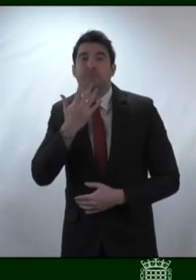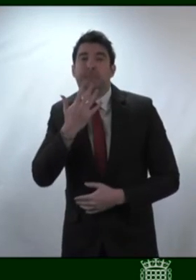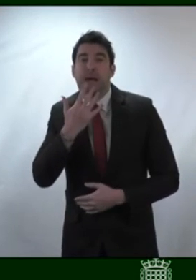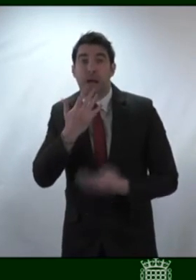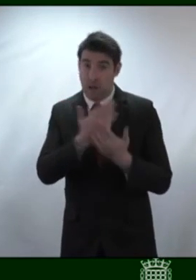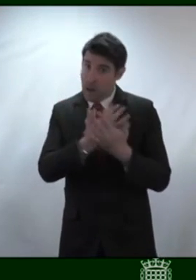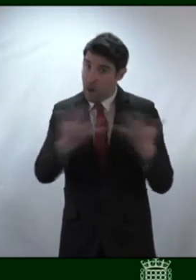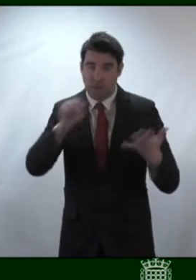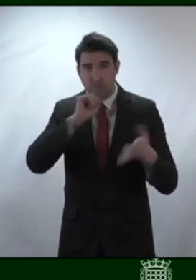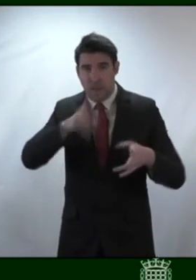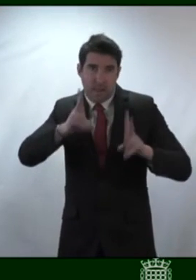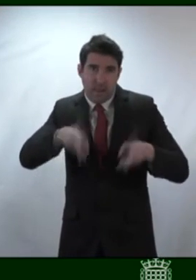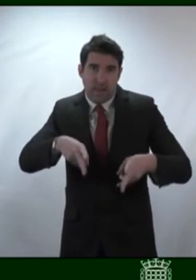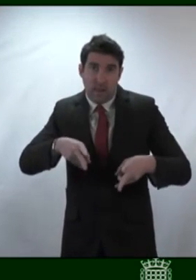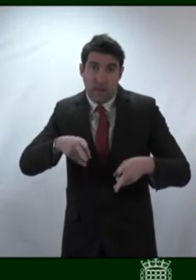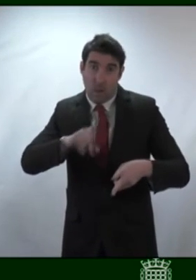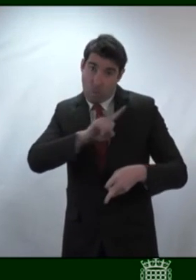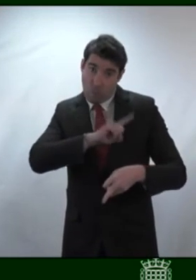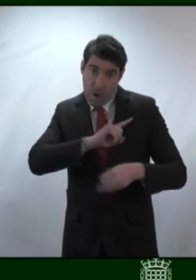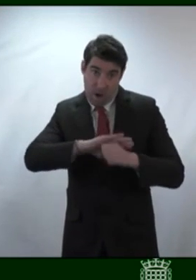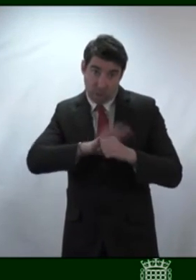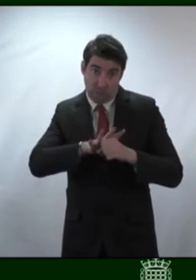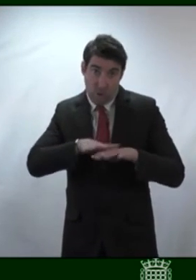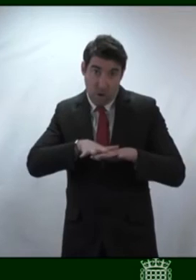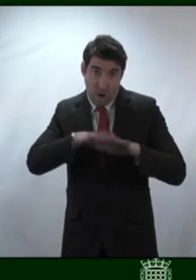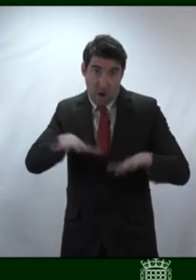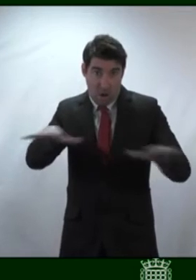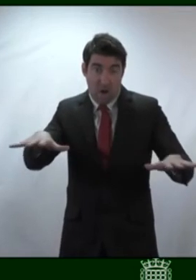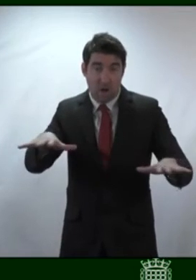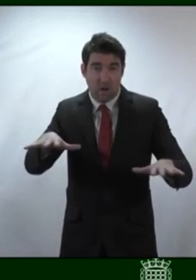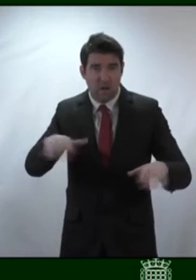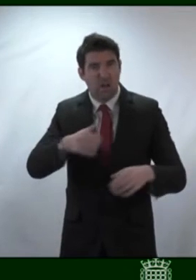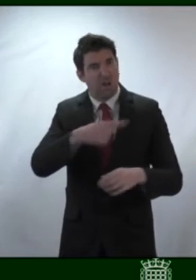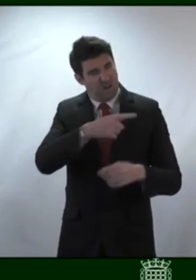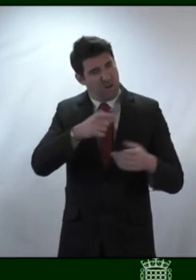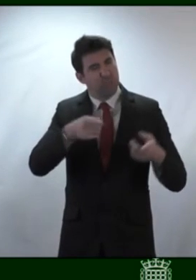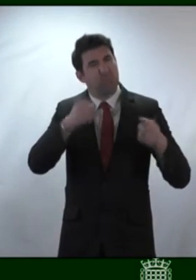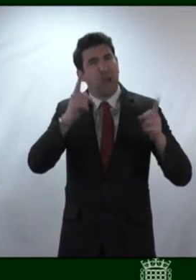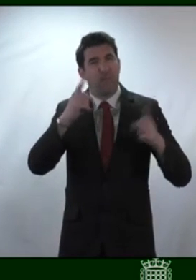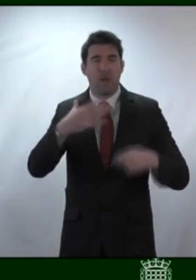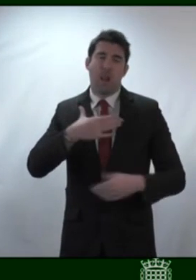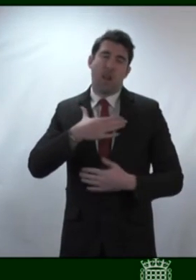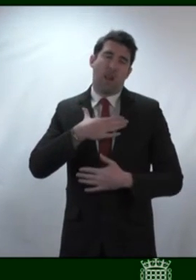not just ignore it as usual. If he really is going to press ahead with this, can he tell us